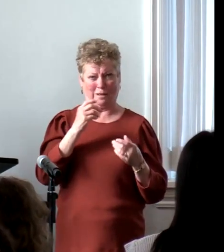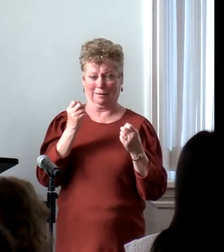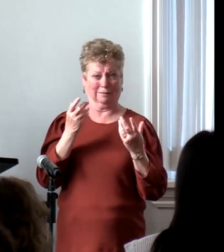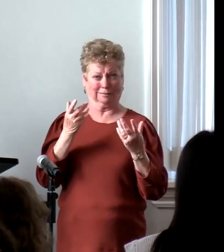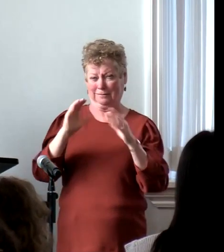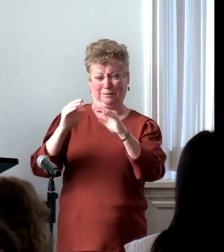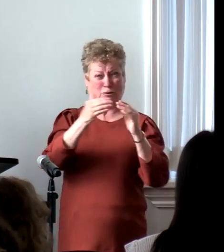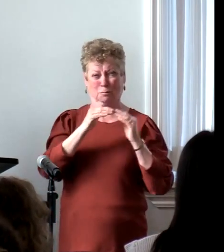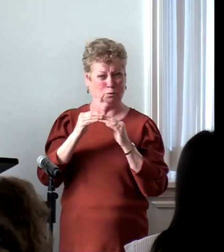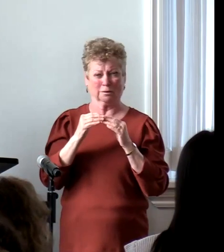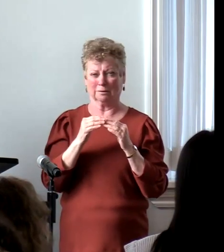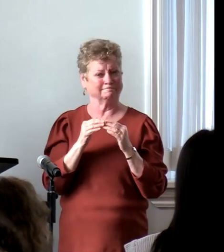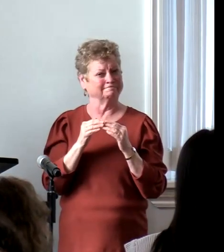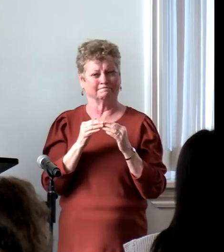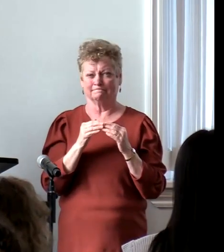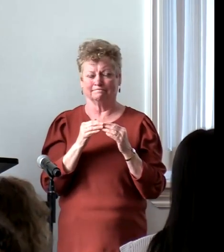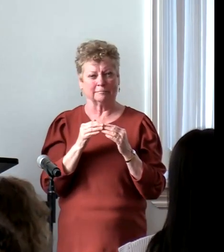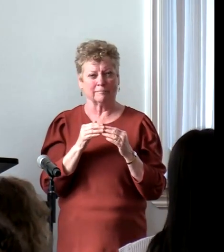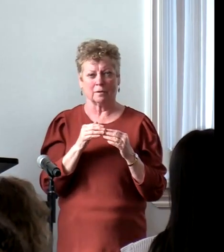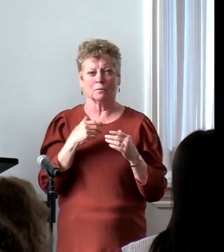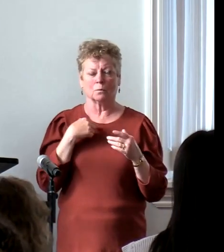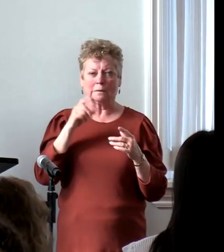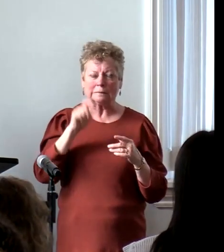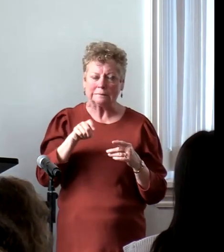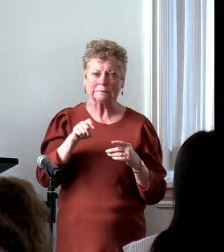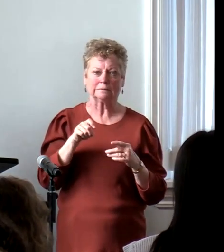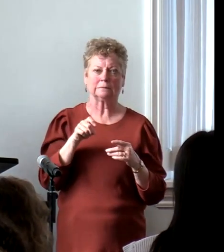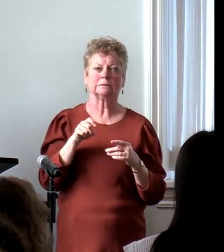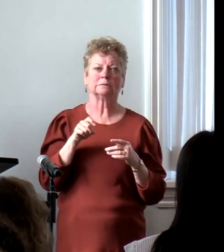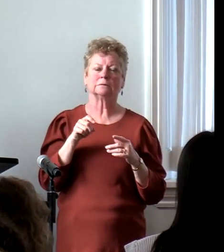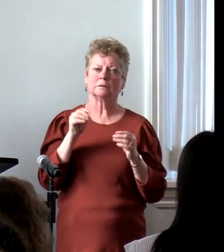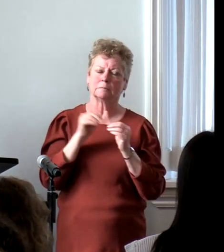And it shows up in ways that we need to be increasingly vocal about